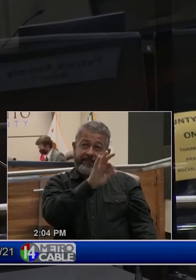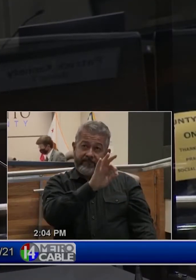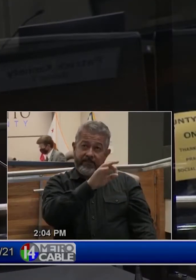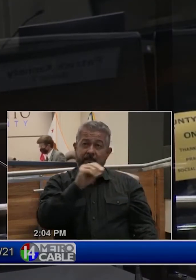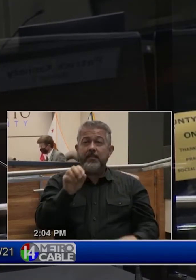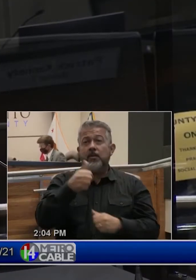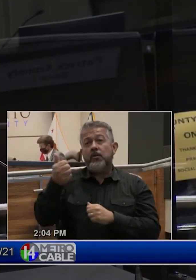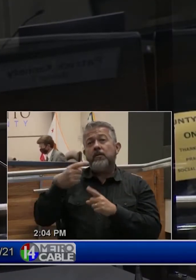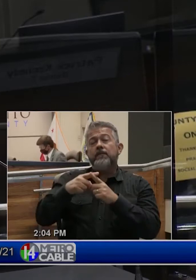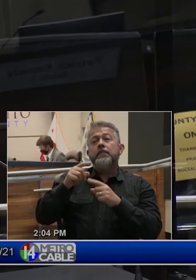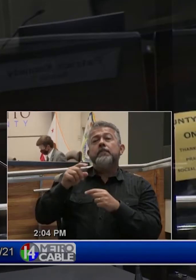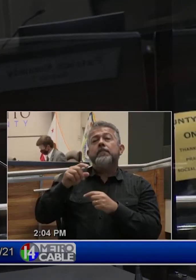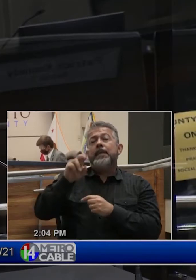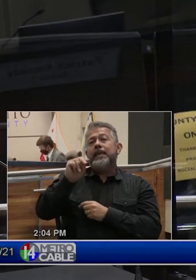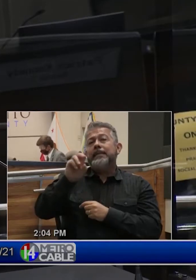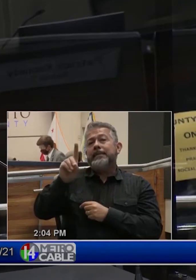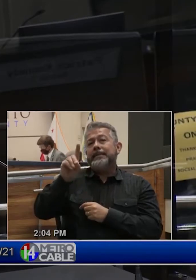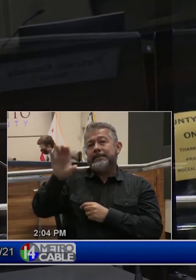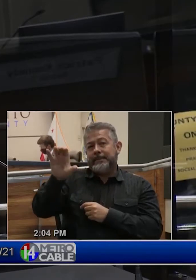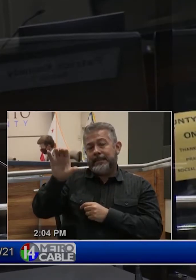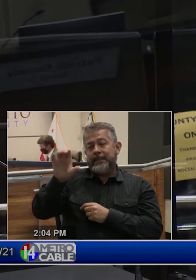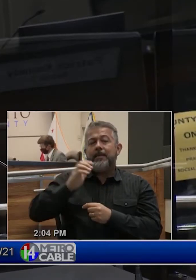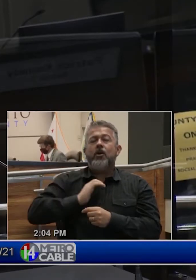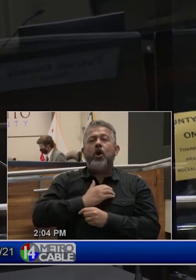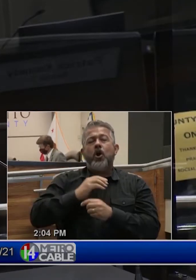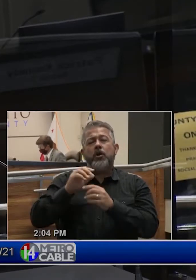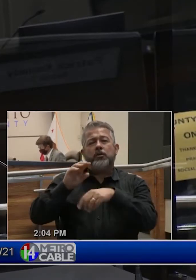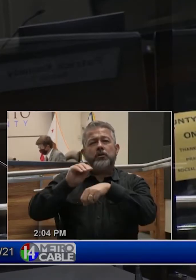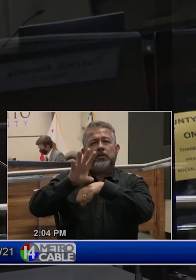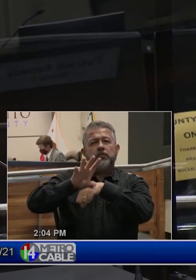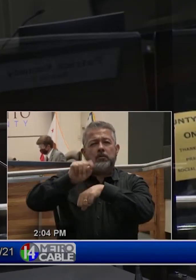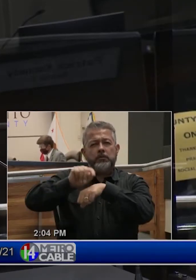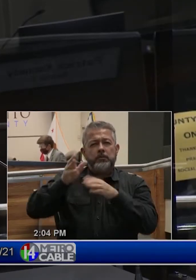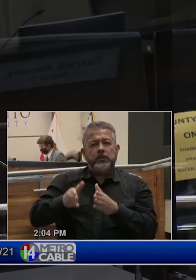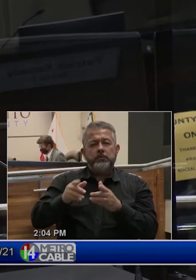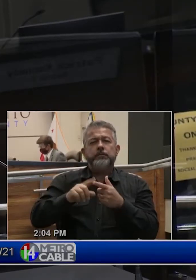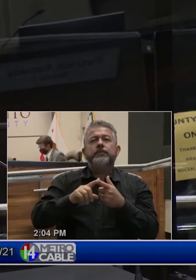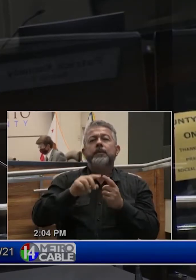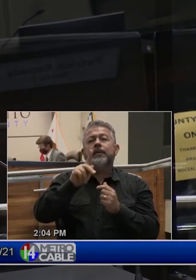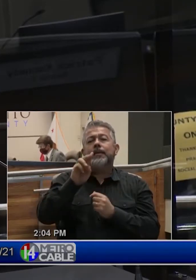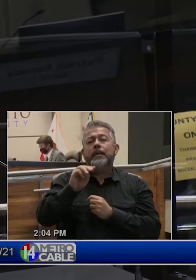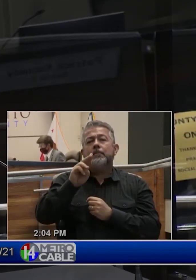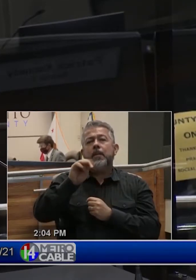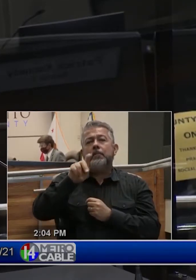AND ONE FROM NATIONAL DEMO GRAPHICS CORPORATION, AND YOUR GRAPHICS CORPORATION, AND YOUR DIRECTOR OF PUBLIC INFORMATION